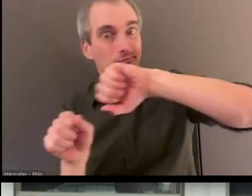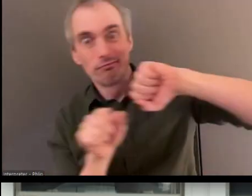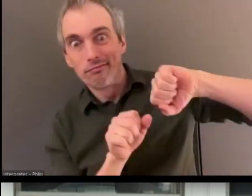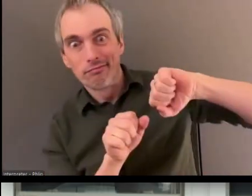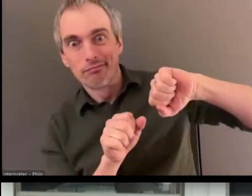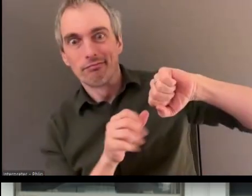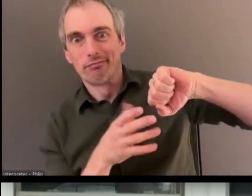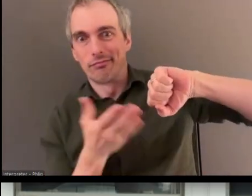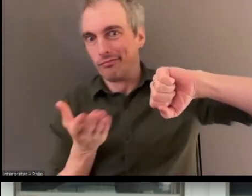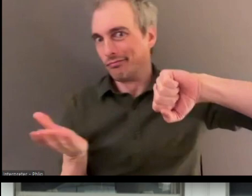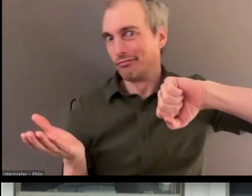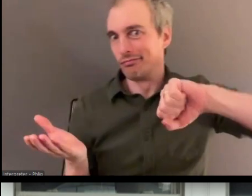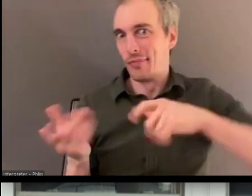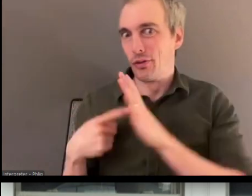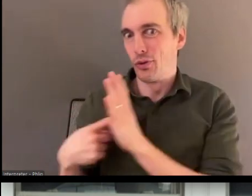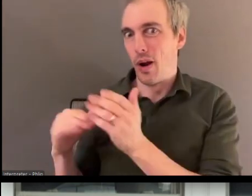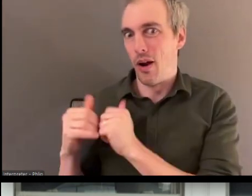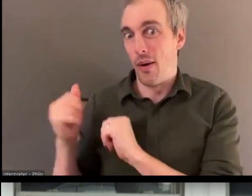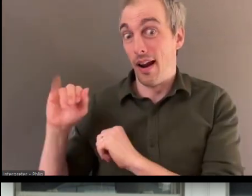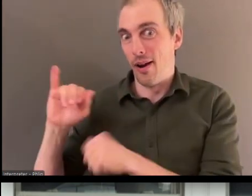it's been trained on a ton of information, right?